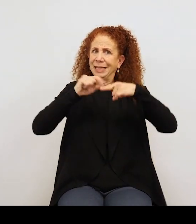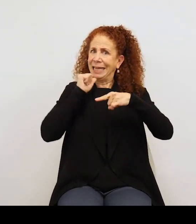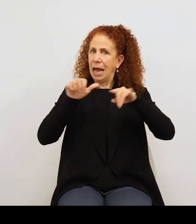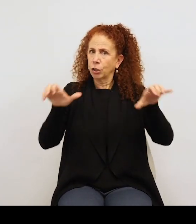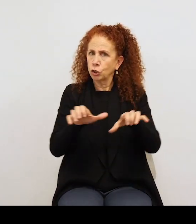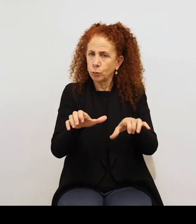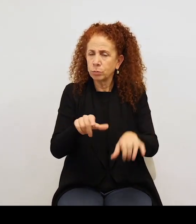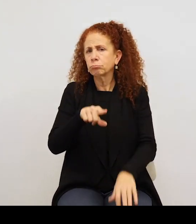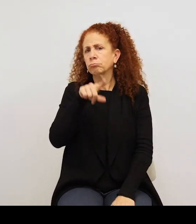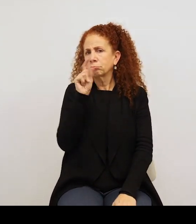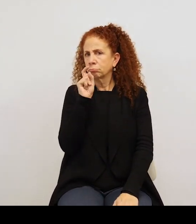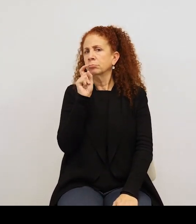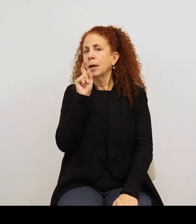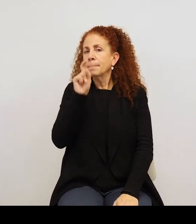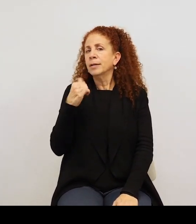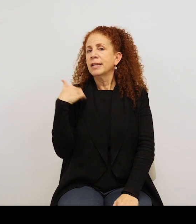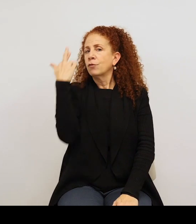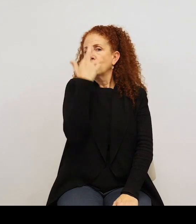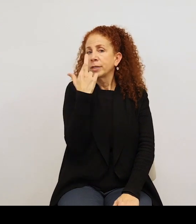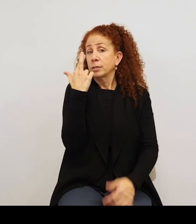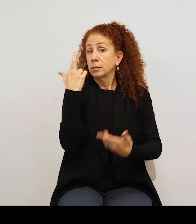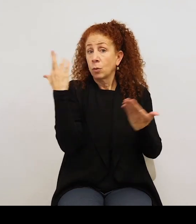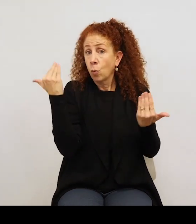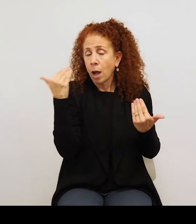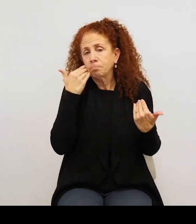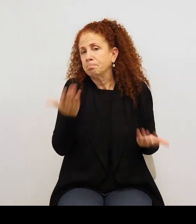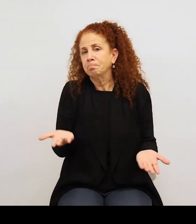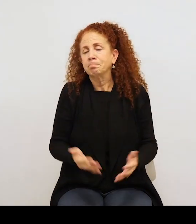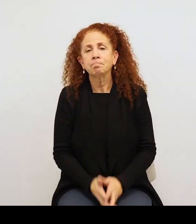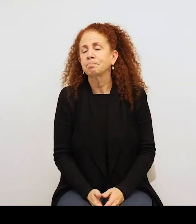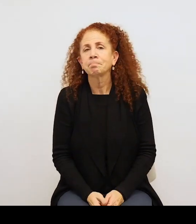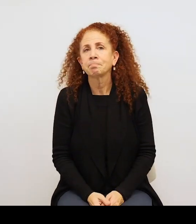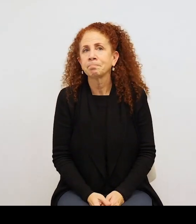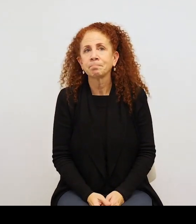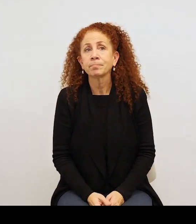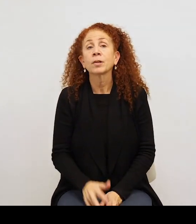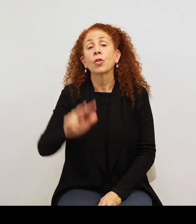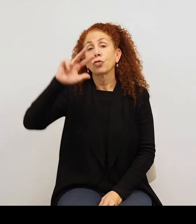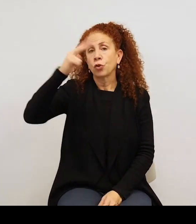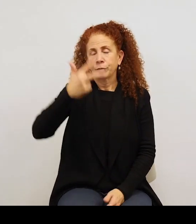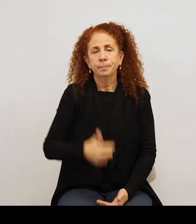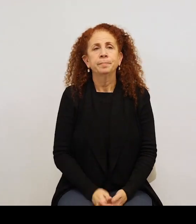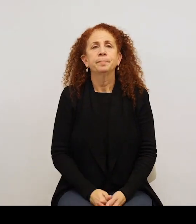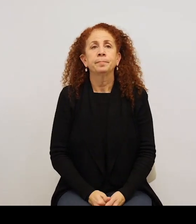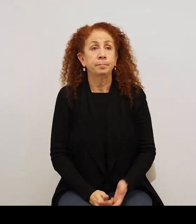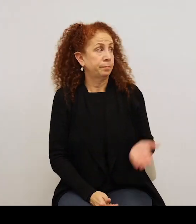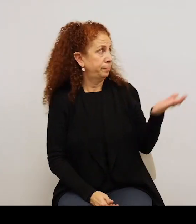So there must be a reason for it, and I don't have the answer why that is. The third one would be to practice